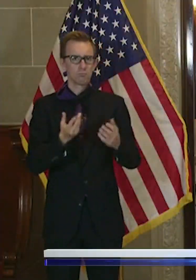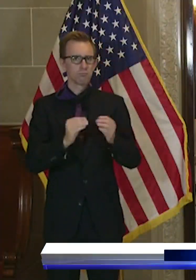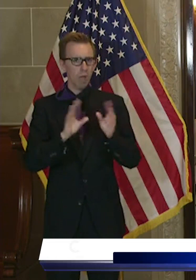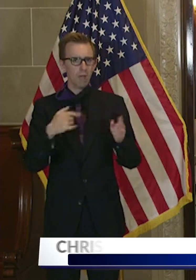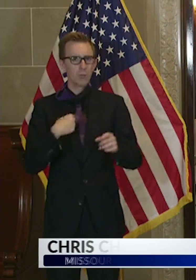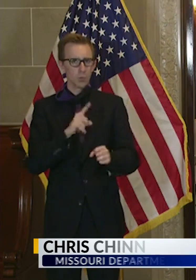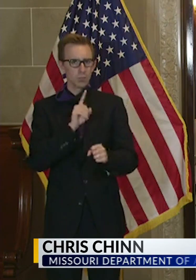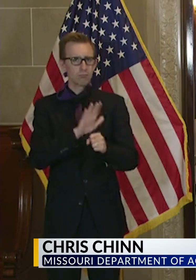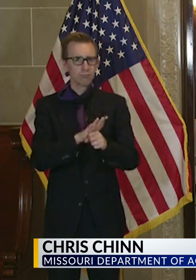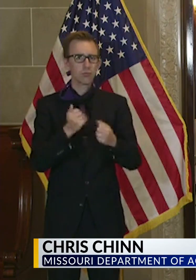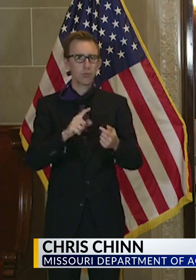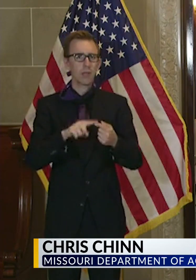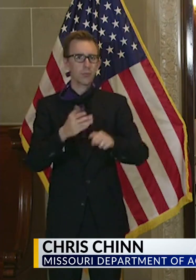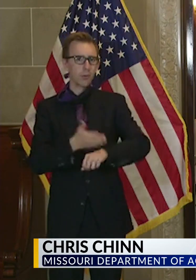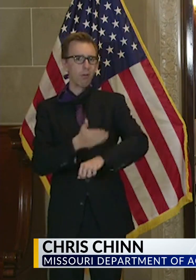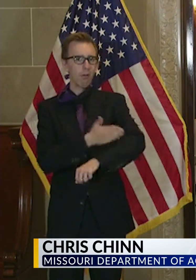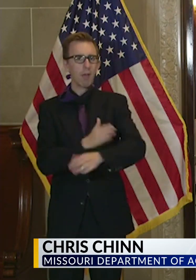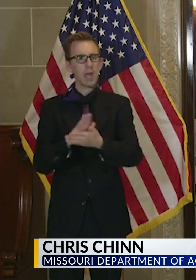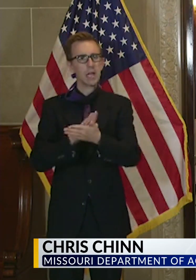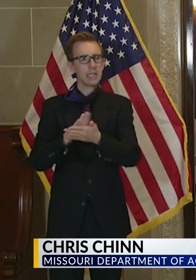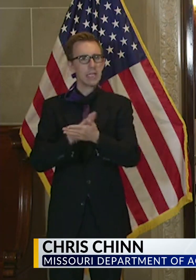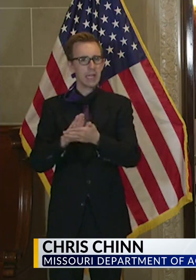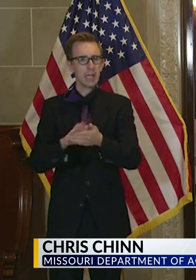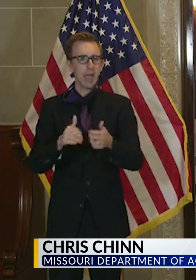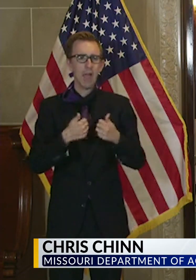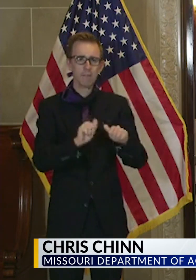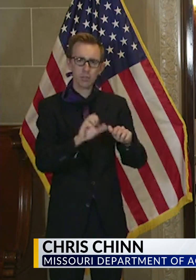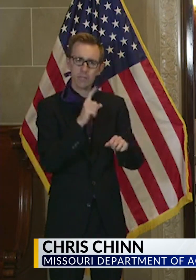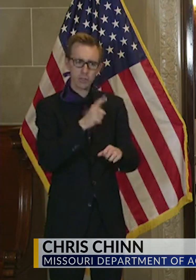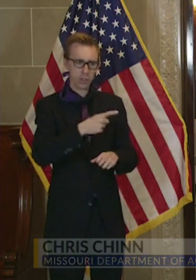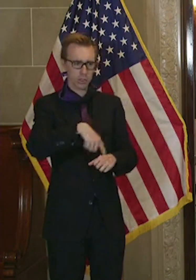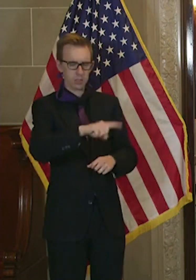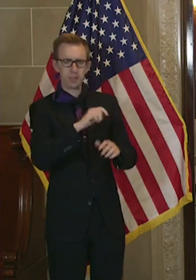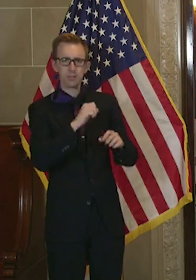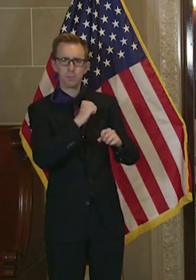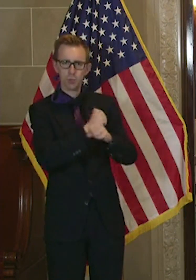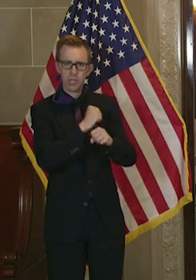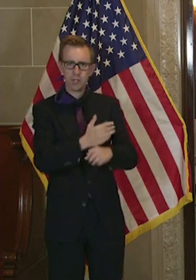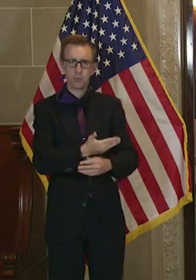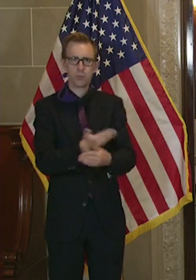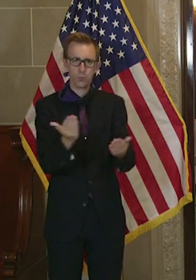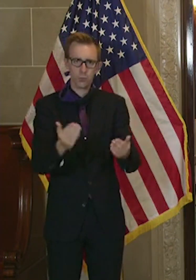SAFE ... CHRIS CHINN | MO DEPARTMENT OF AGRICULTURE DIRECTOR "we're committed to stepping up our game on our cleaning efforts to make sure that we do everything we can to protect the